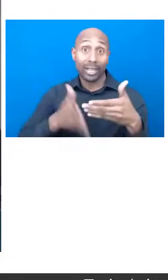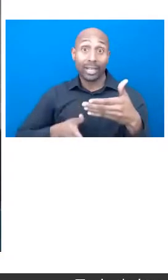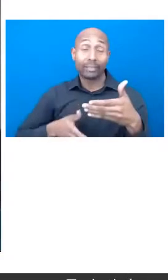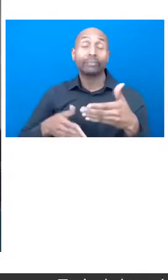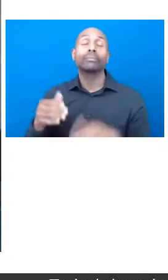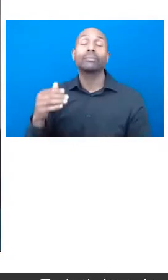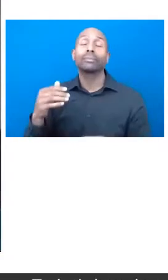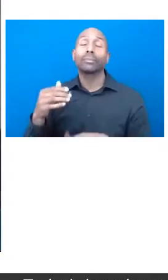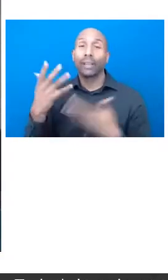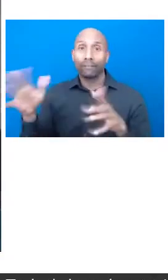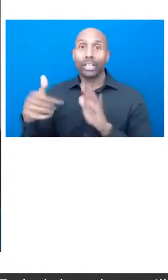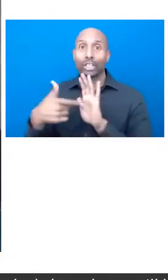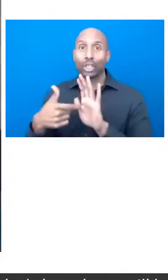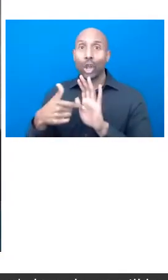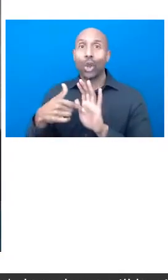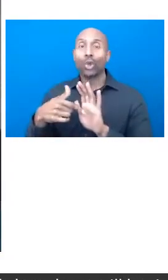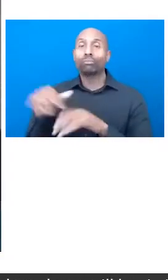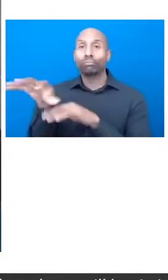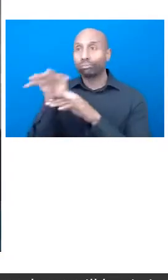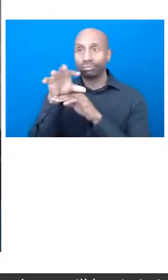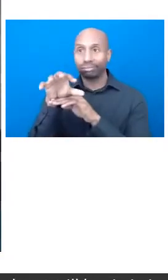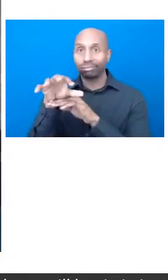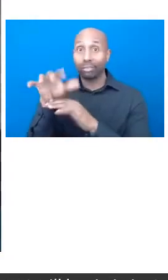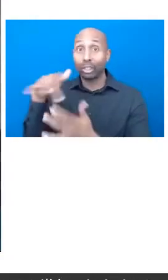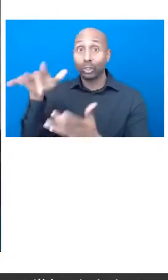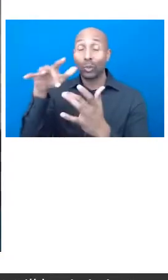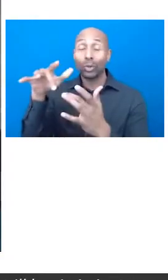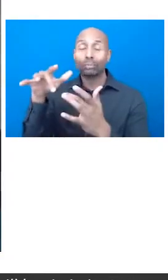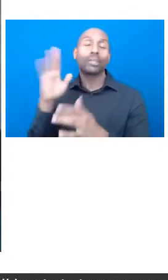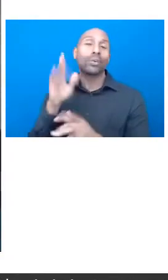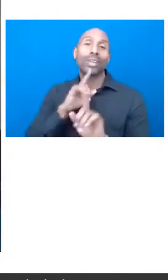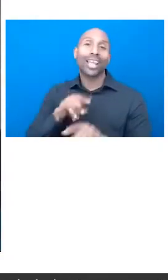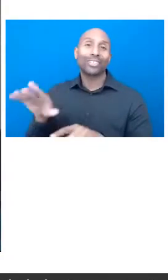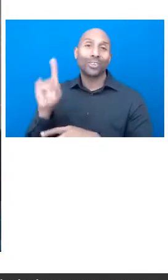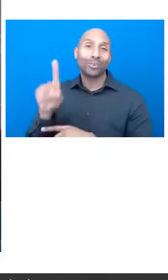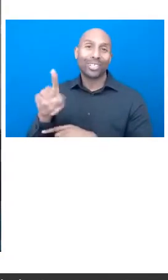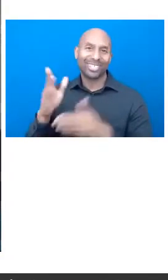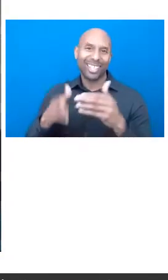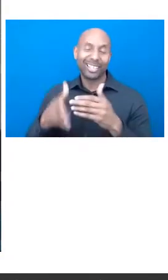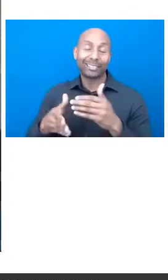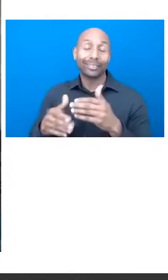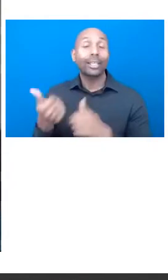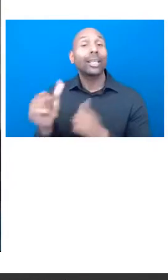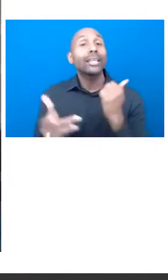If you experience any technical issues during the presentation, either bear with us because